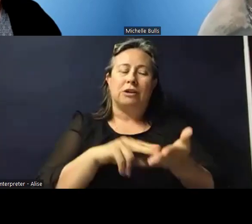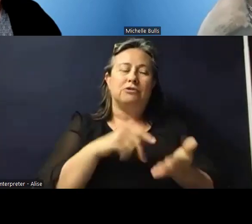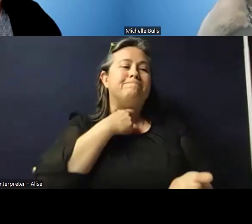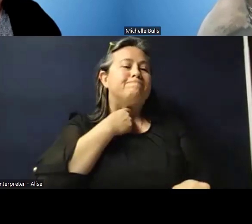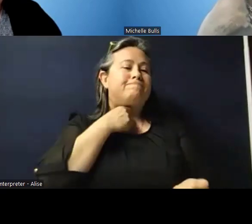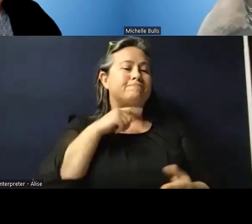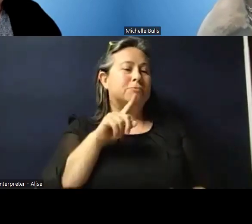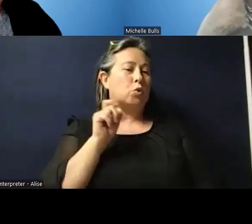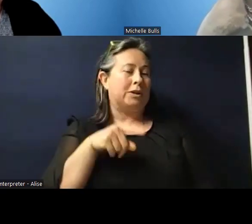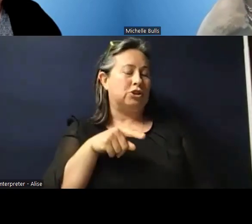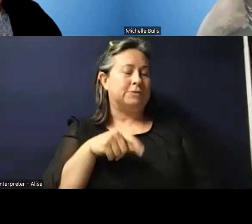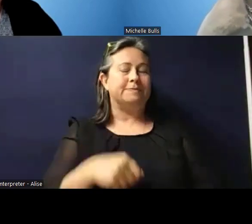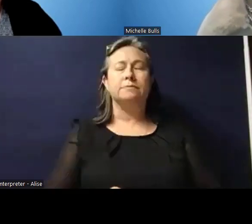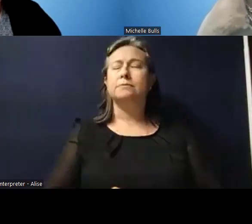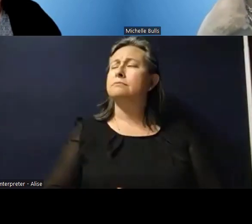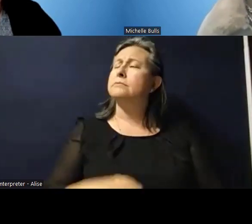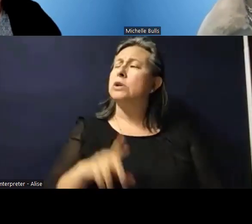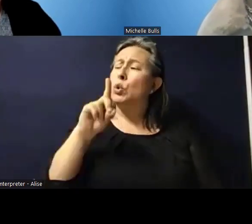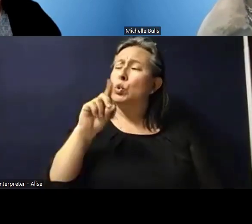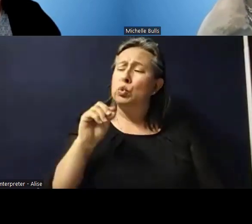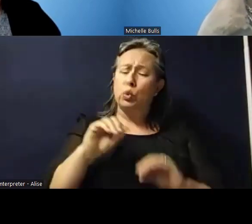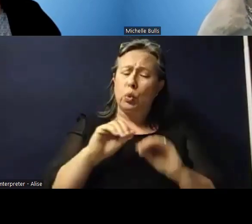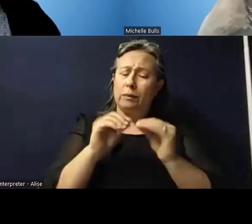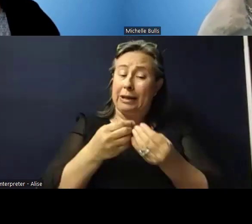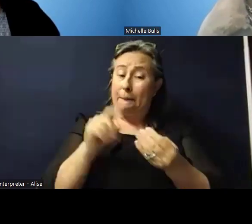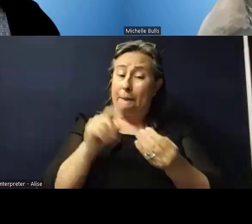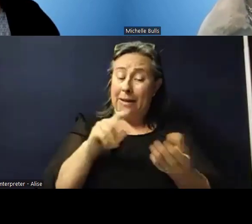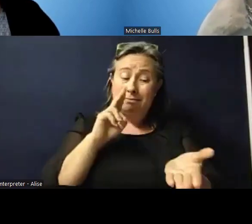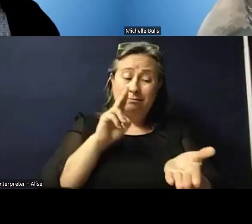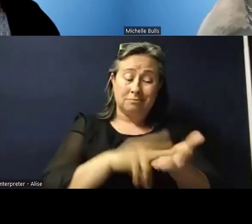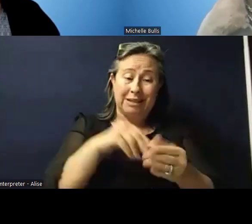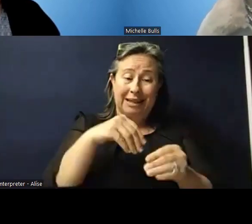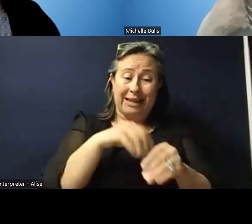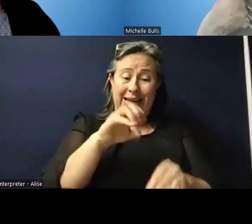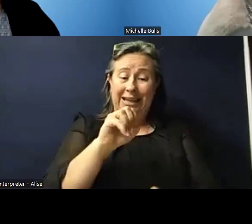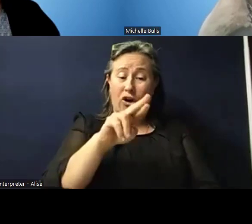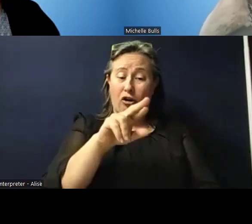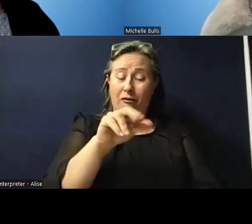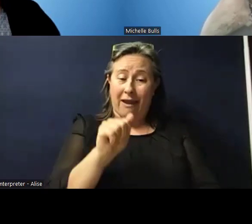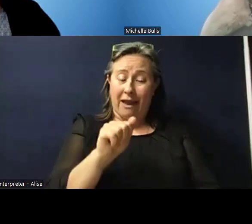Do organizations need to register in both ERA Commons and Grants.gov,